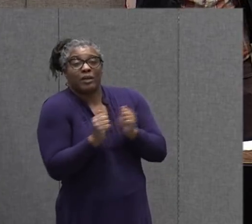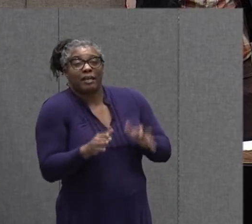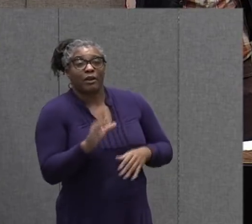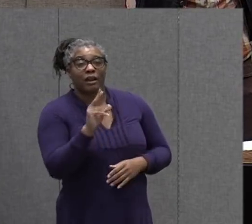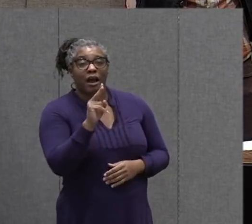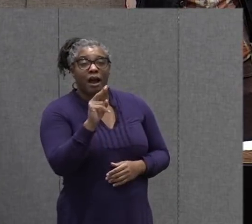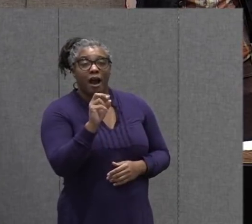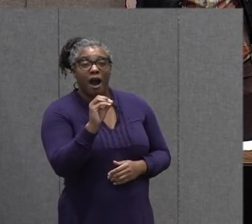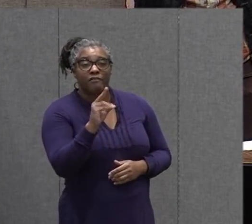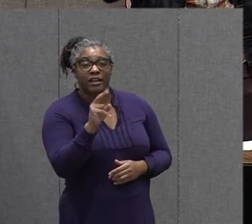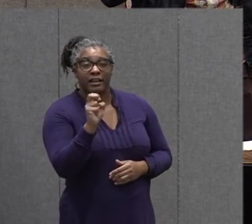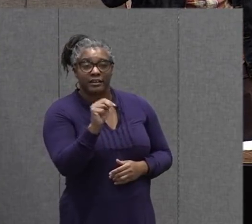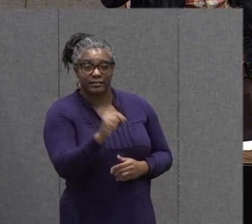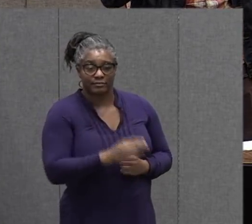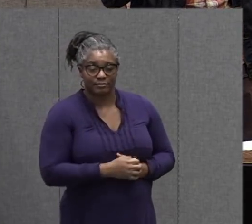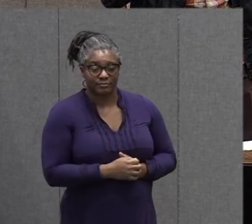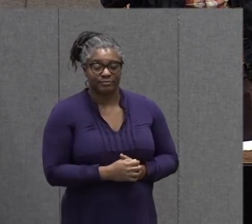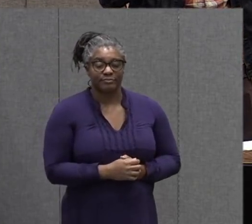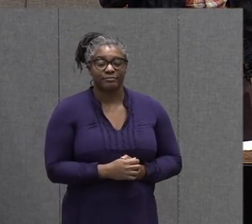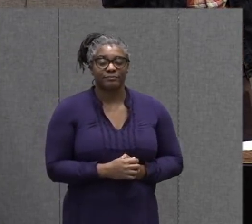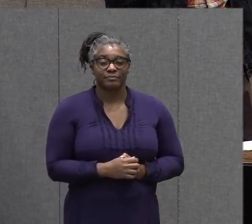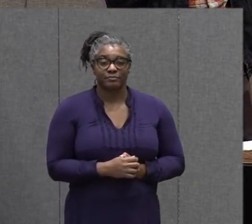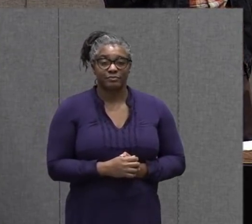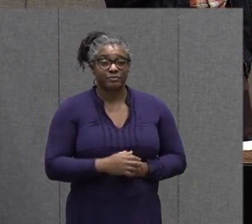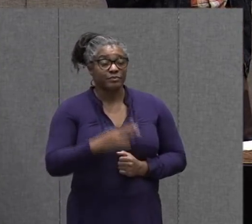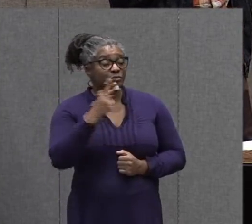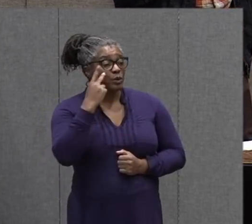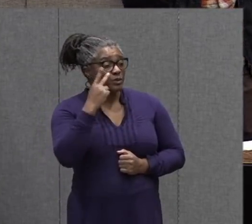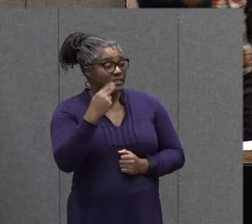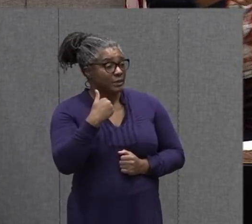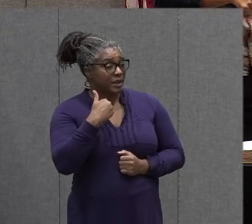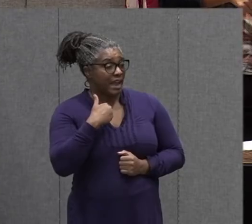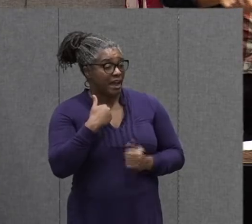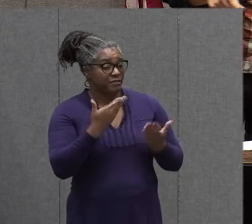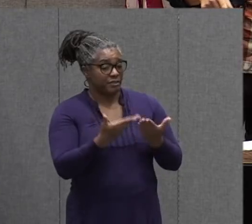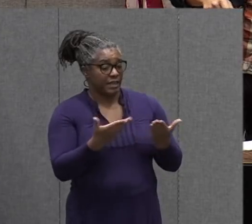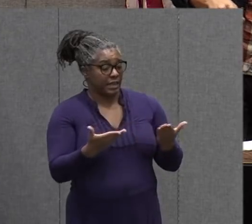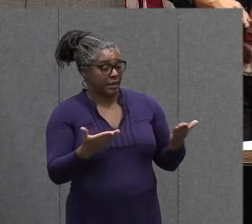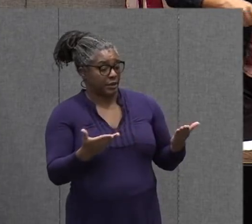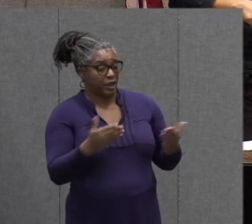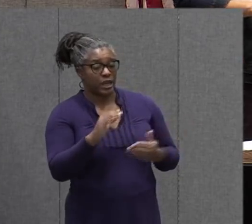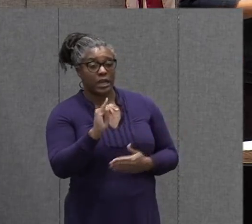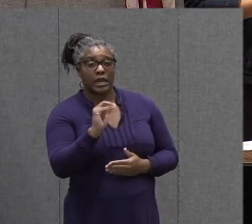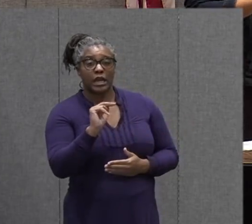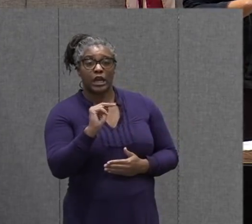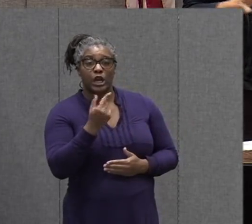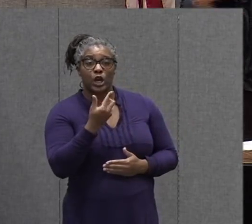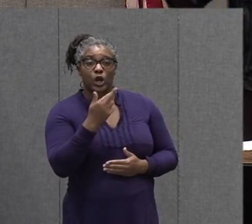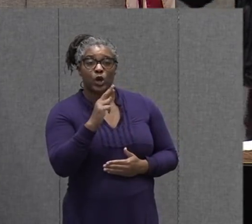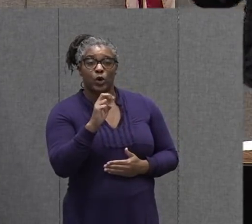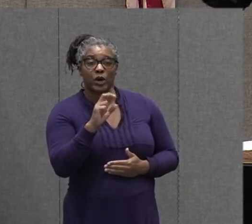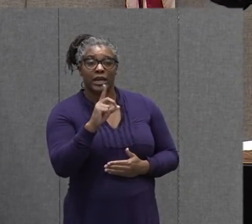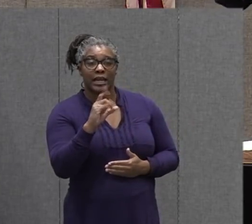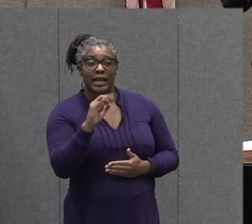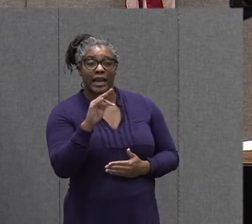Okay, so you see that we have the ingredients here in front of you. [Mr. R.] Yes. [Miss Garcia] I love how Miss Martindale shared